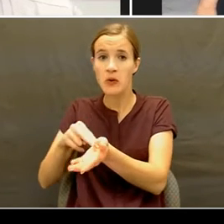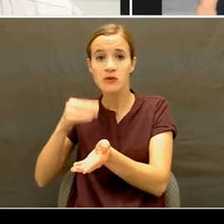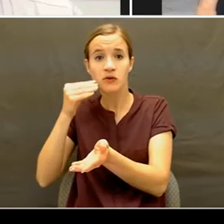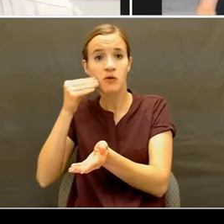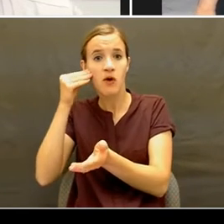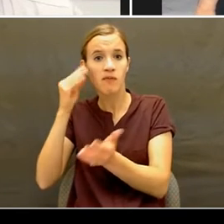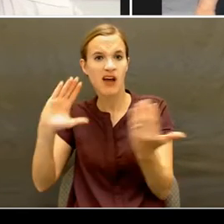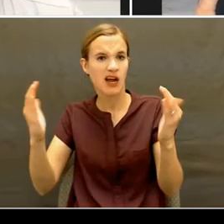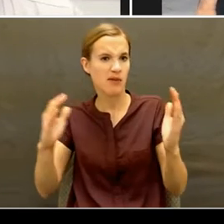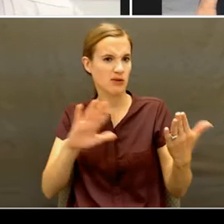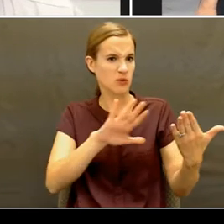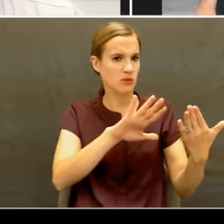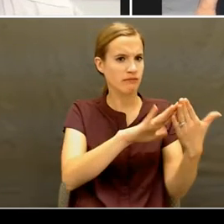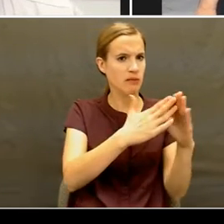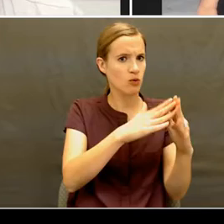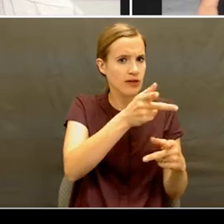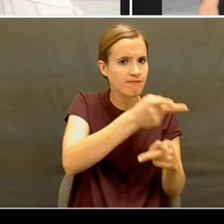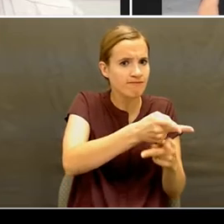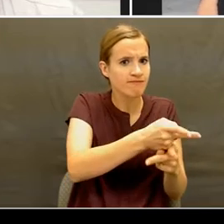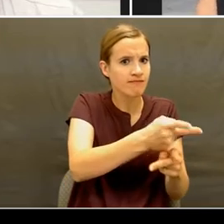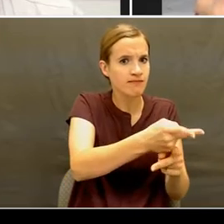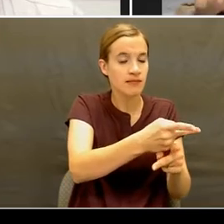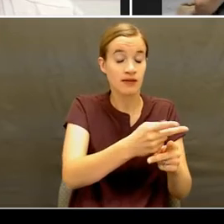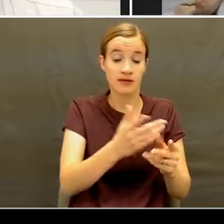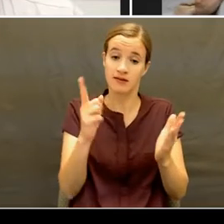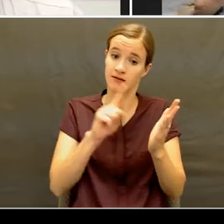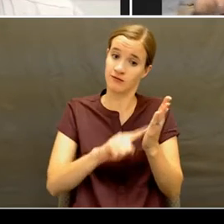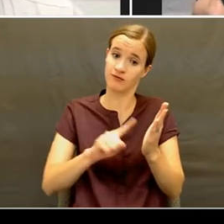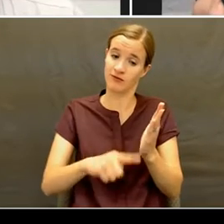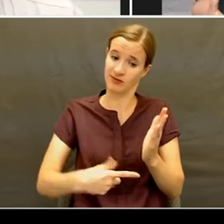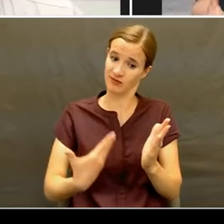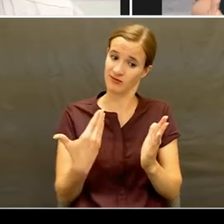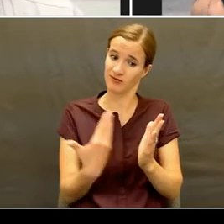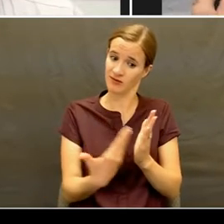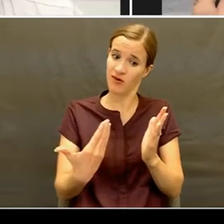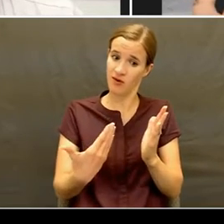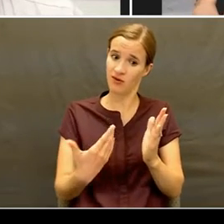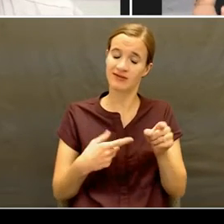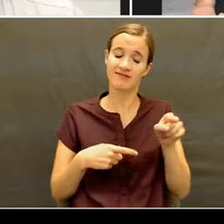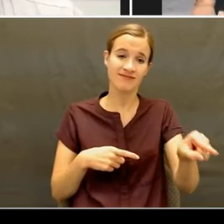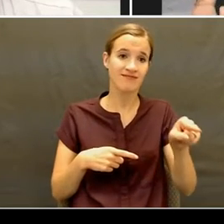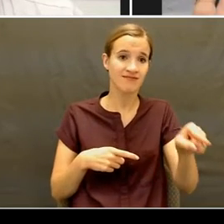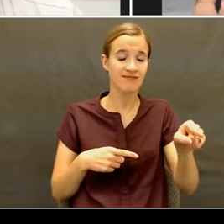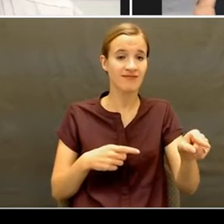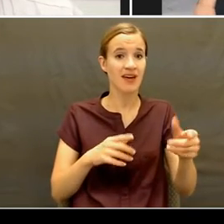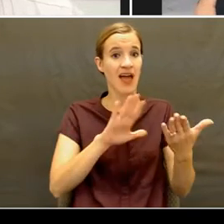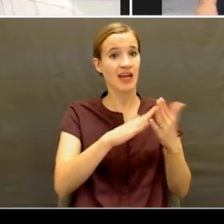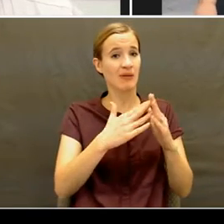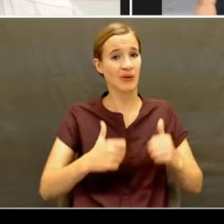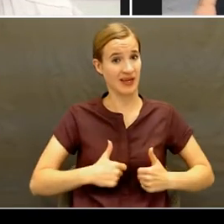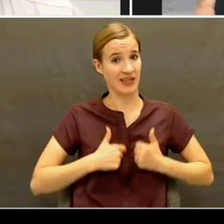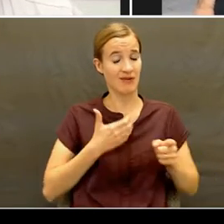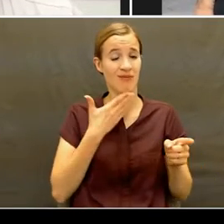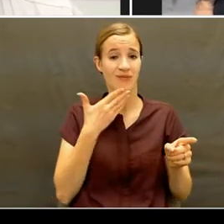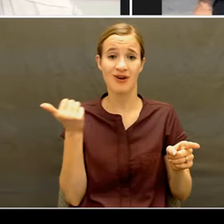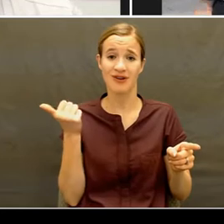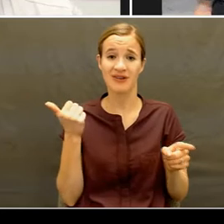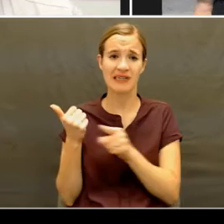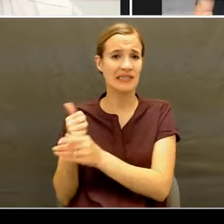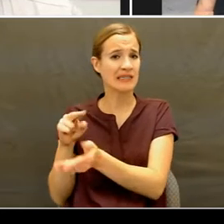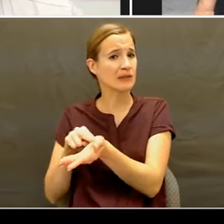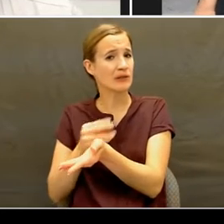of research that the best results are in the community and not in nursing homes.